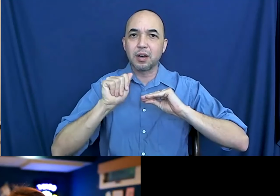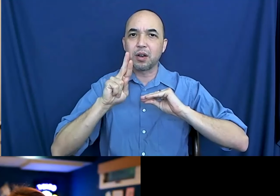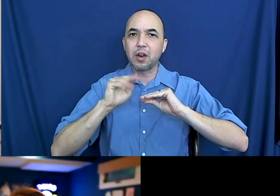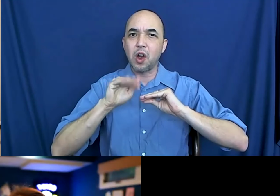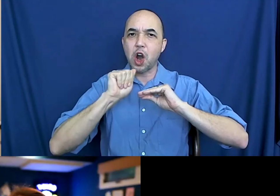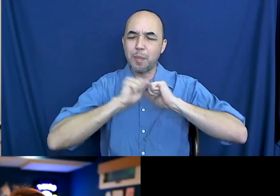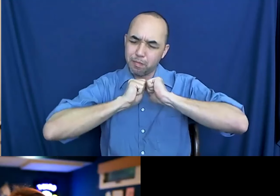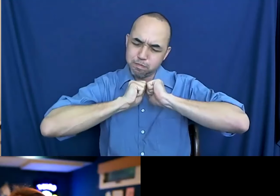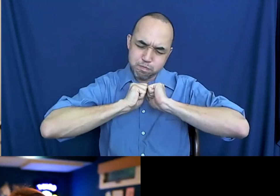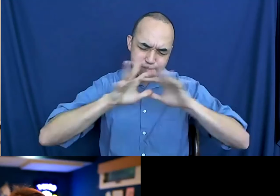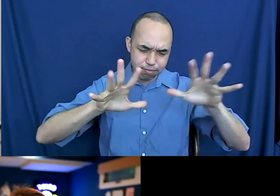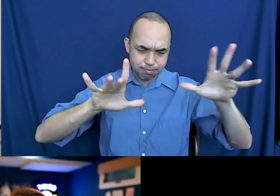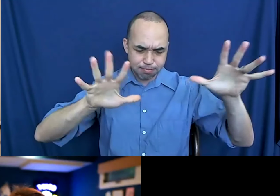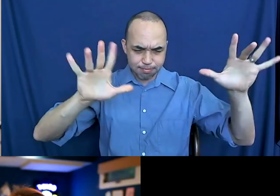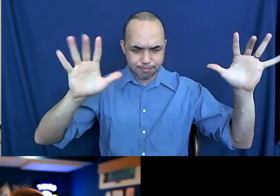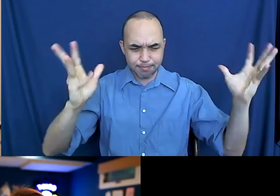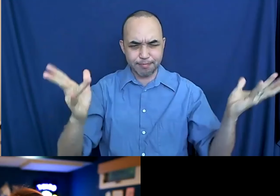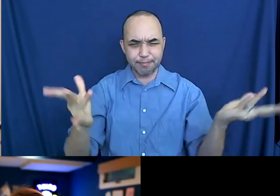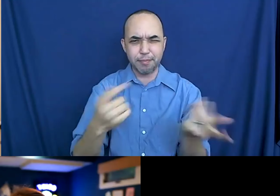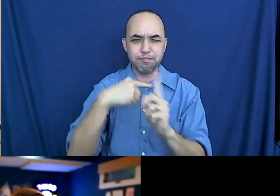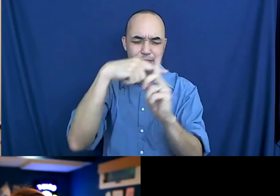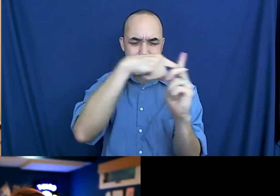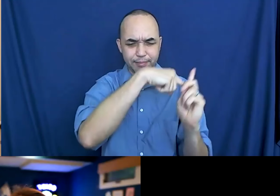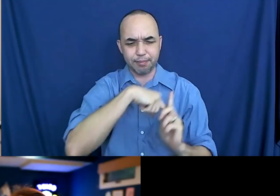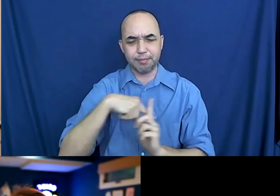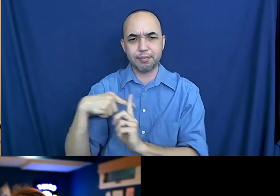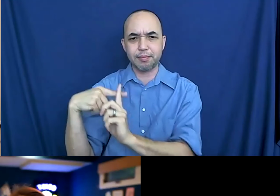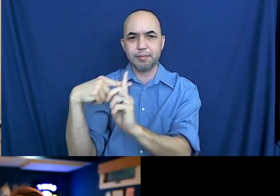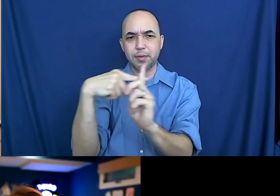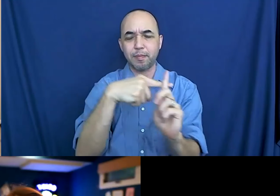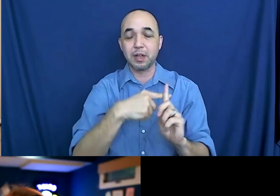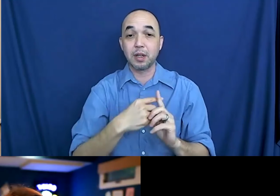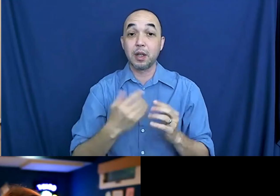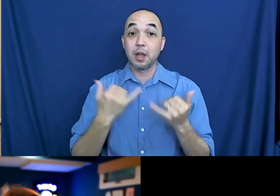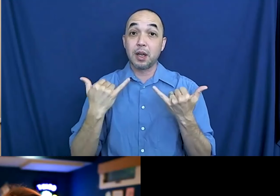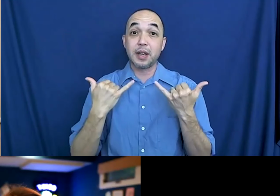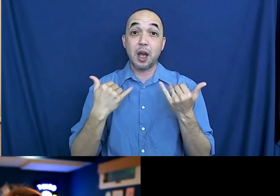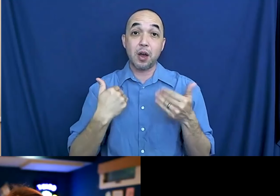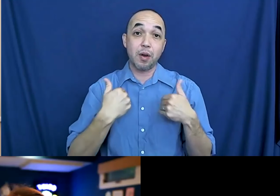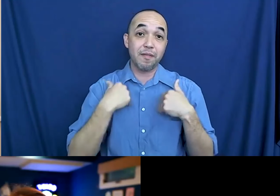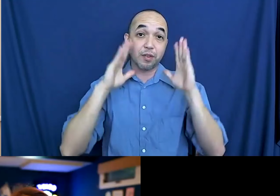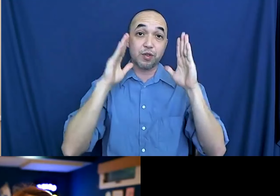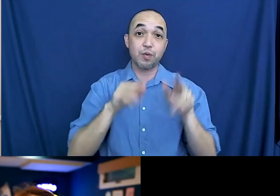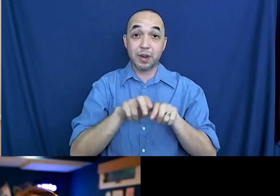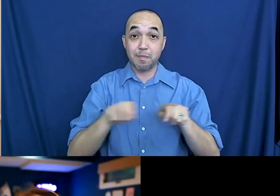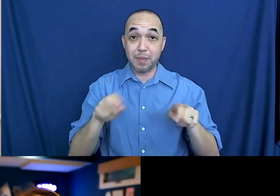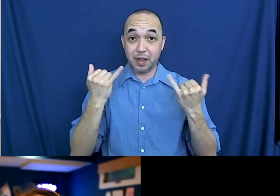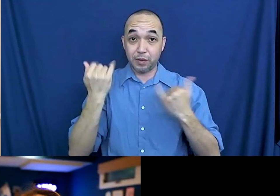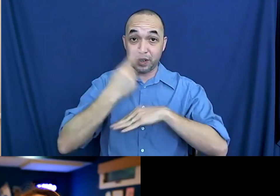PROBABLY SENDING A KARMATIC BLAST OUT INTO THE WORLD. HOPEFULLY YOU GUYS ARE GARRITY -- YOU GUYS ARE READY TO GET ON